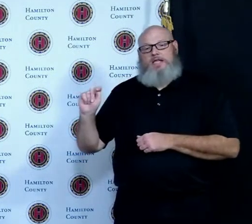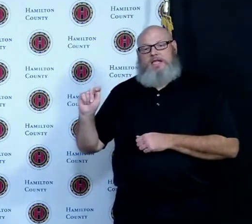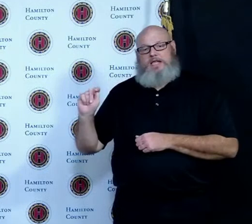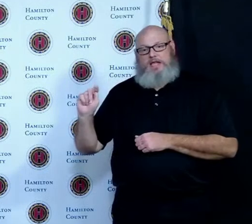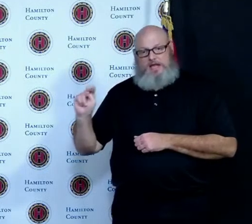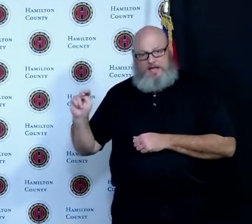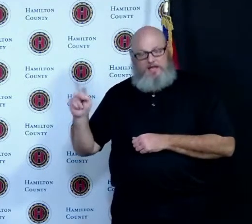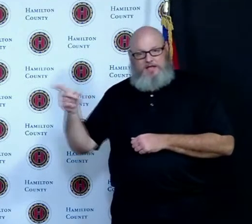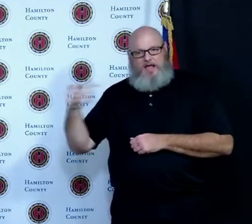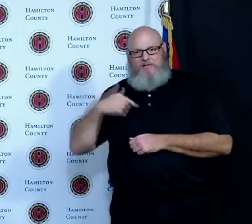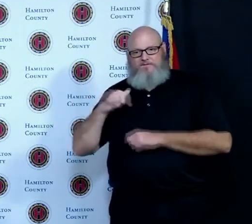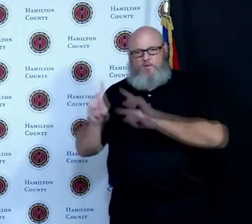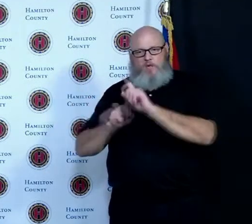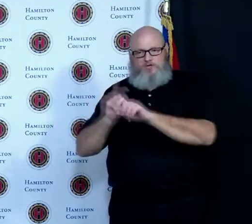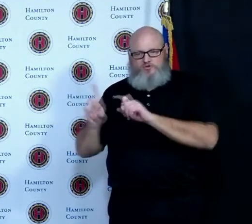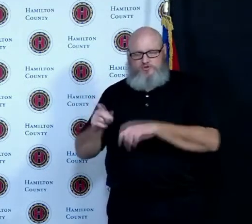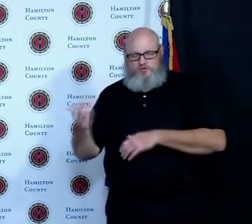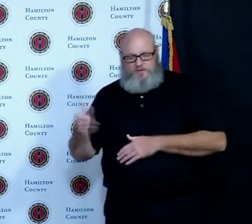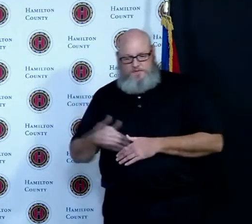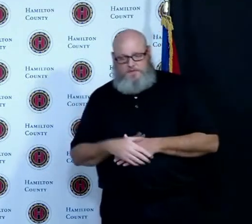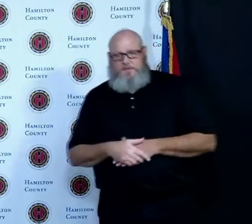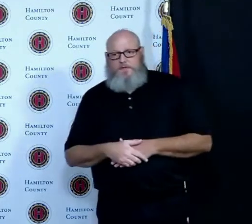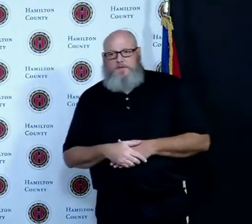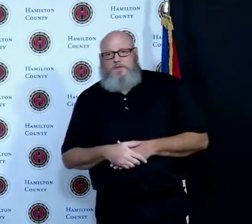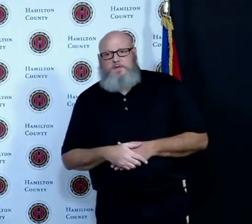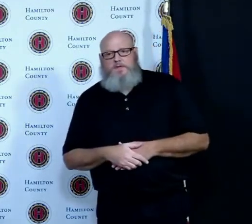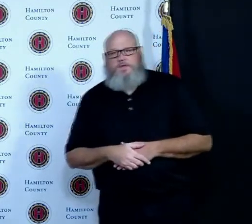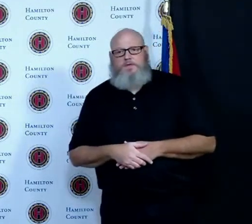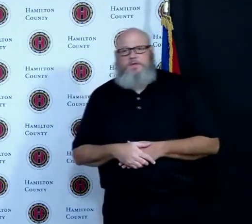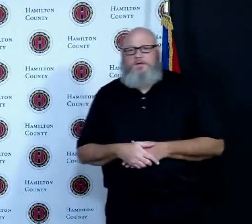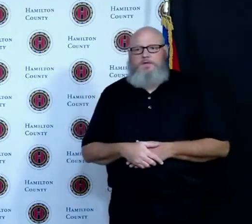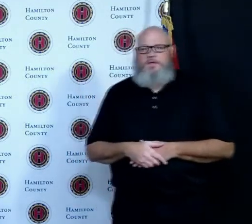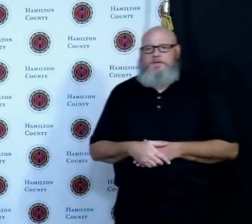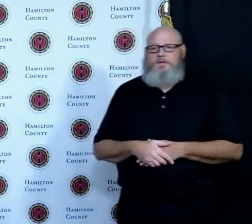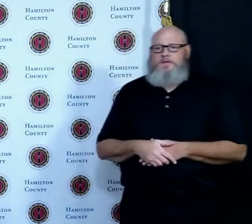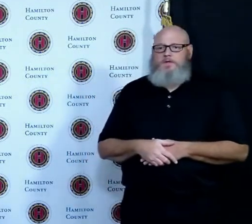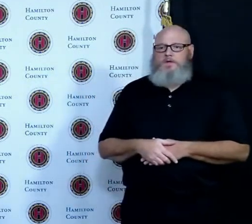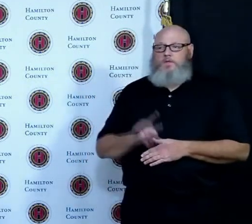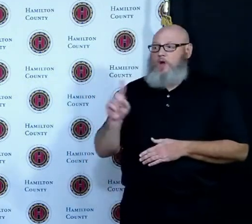Greg you're at the podium there so I can I can start with you and you know the Governor has